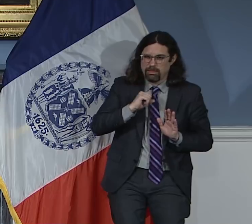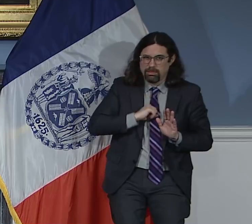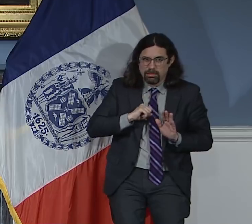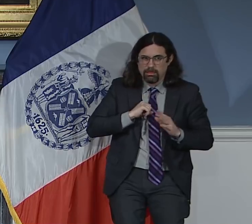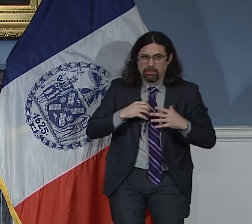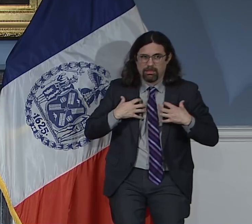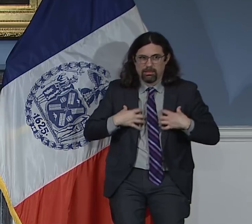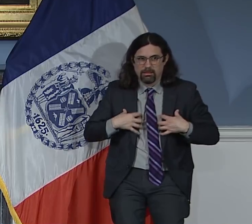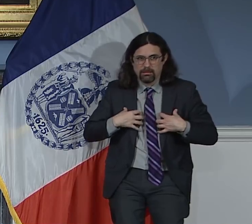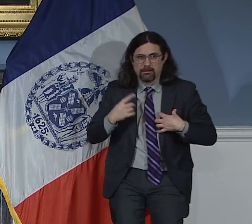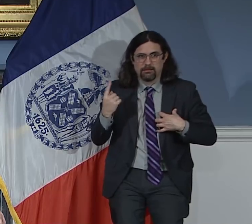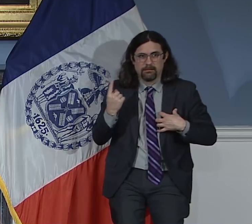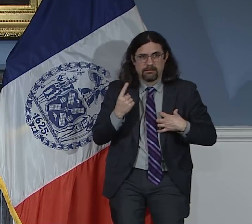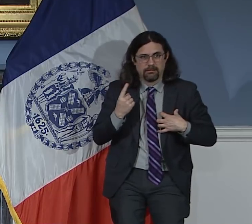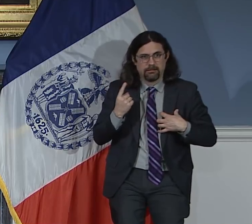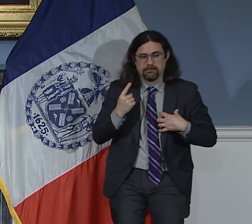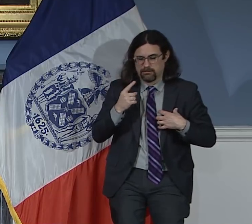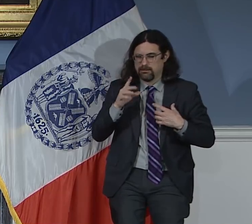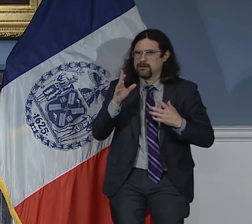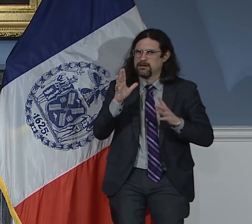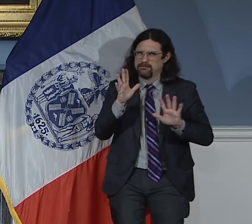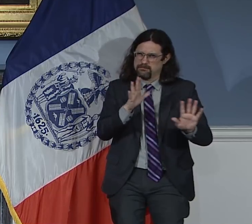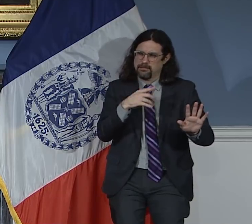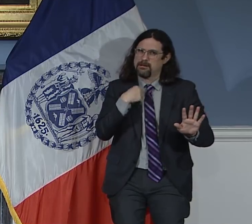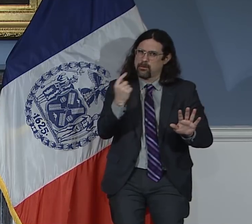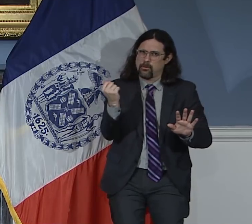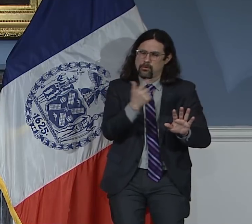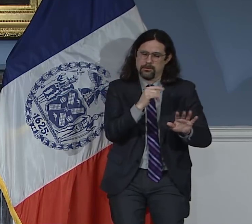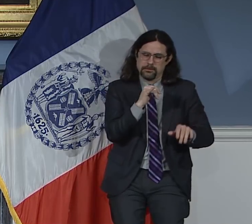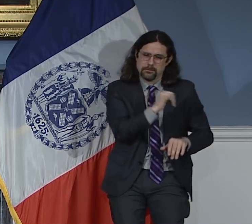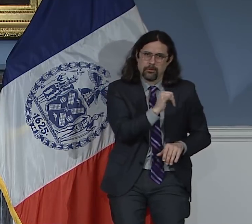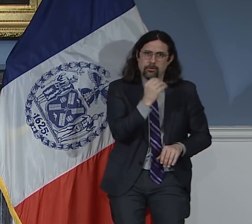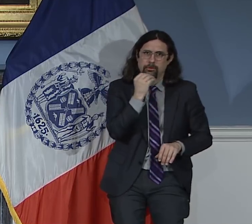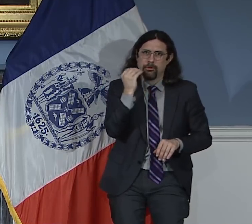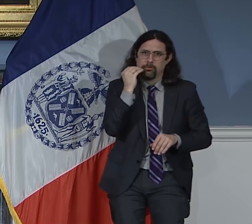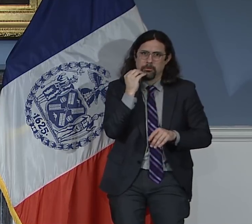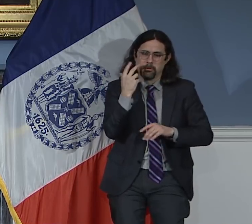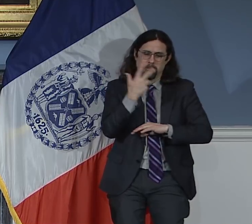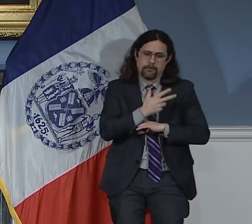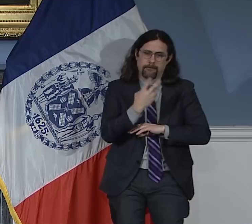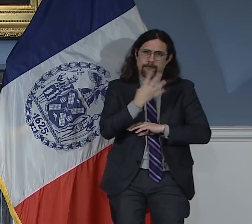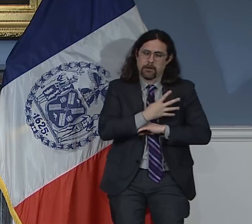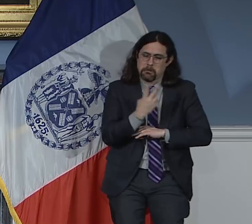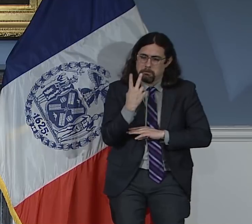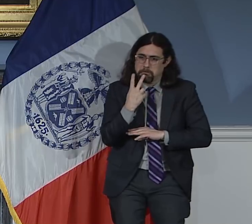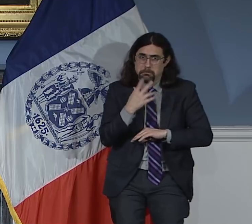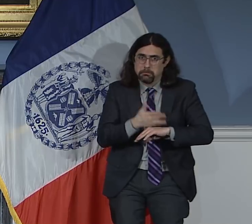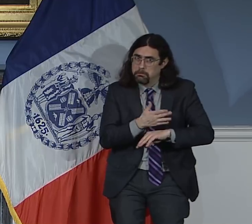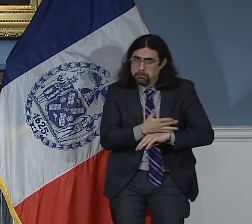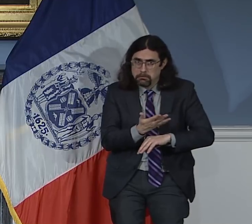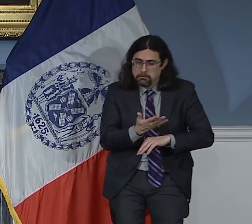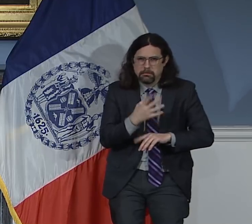THIS ENTIRE PROCESS, WE WILL NOT TAKE AWAY SICK TIME FOR ANYONE WHO HAS